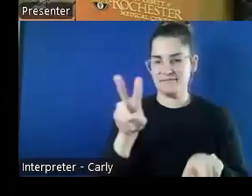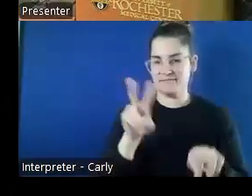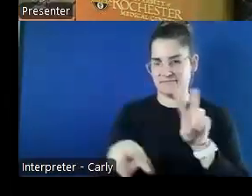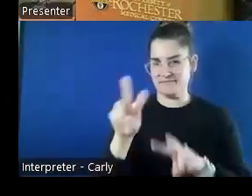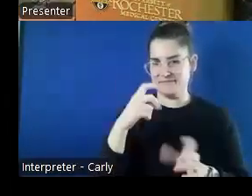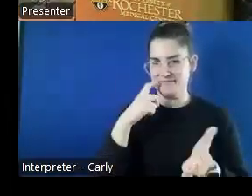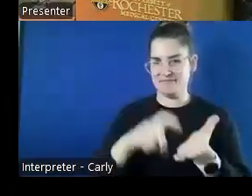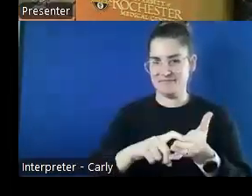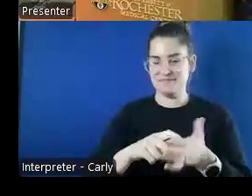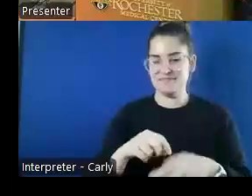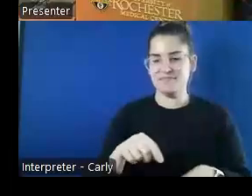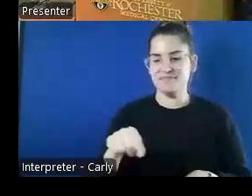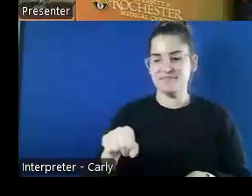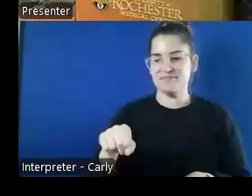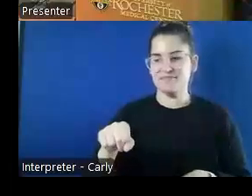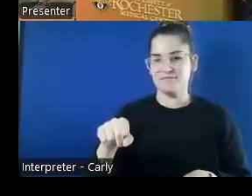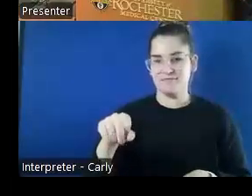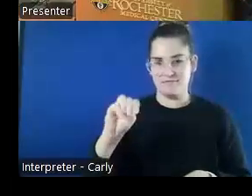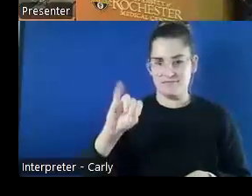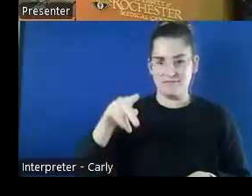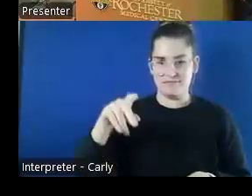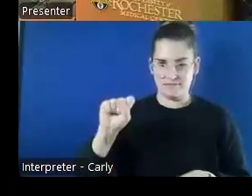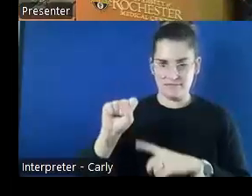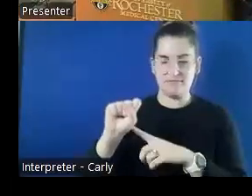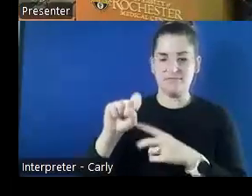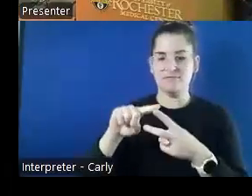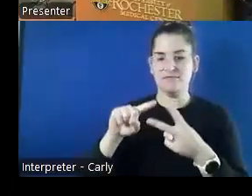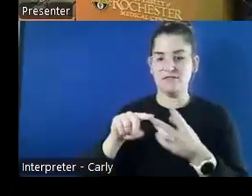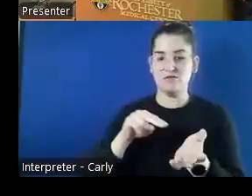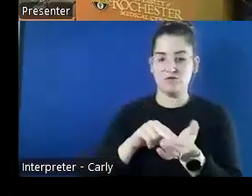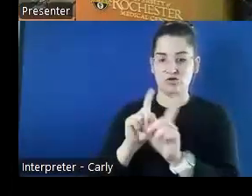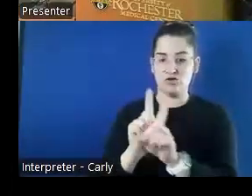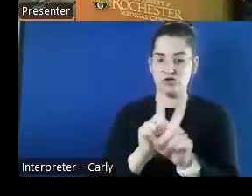that sort of through myips and through having an earth Shadow day and our interdisciplinary team